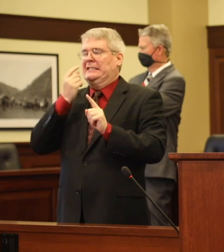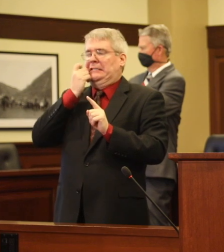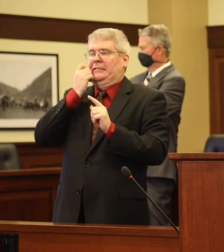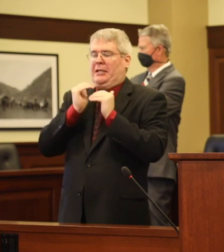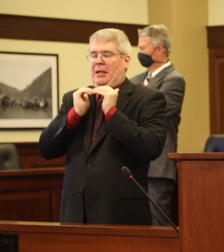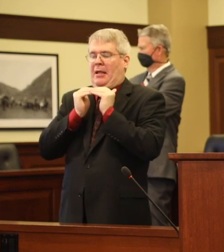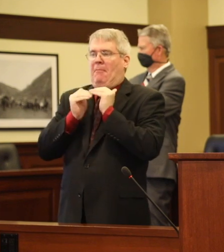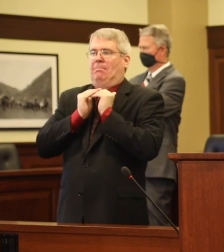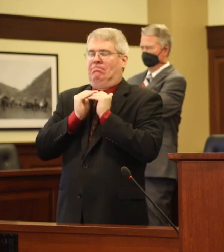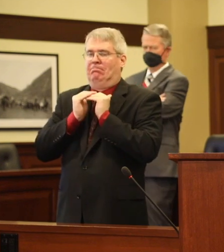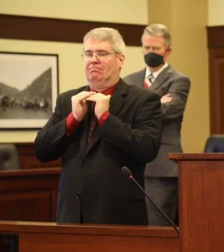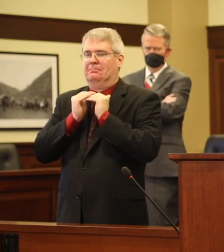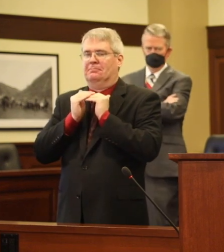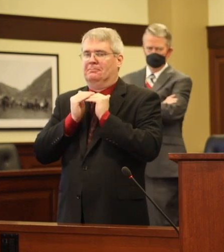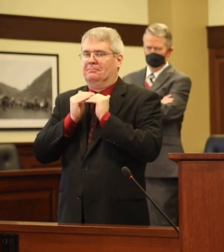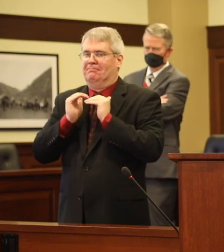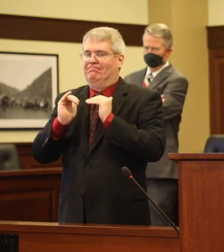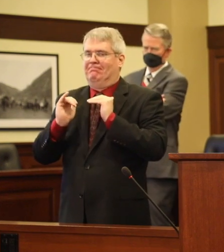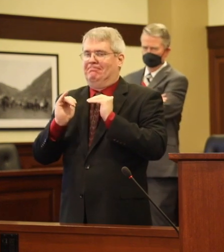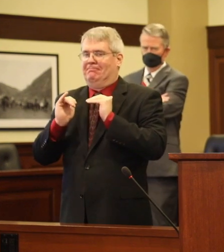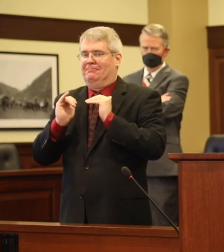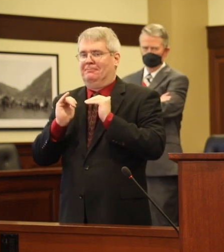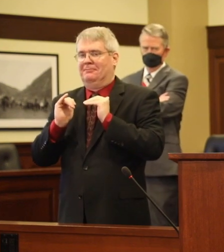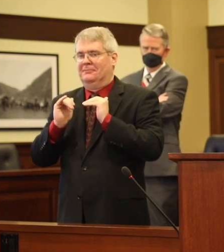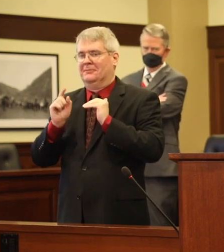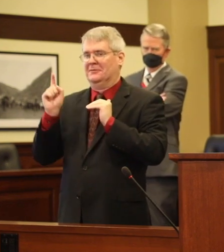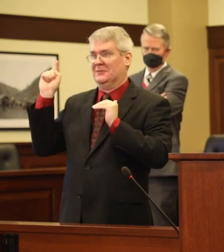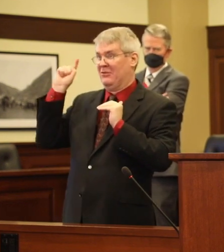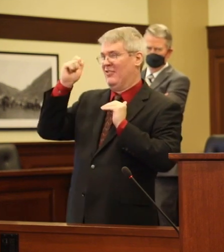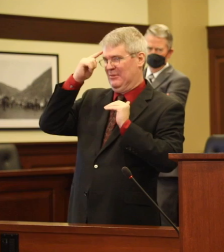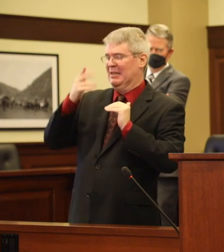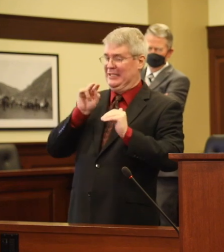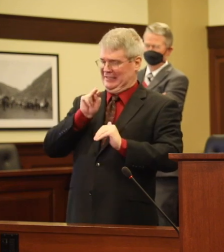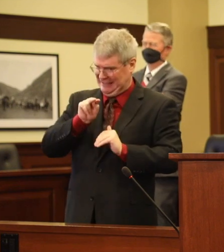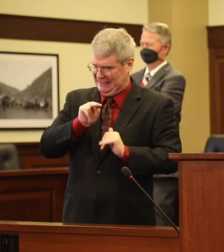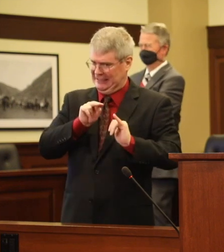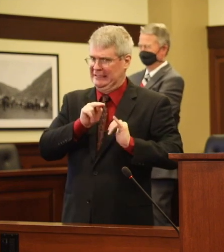As the governor mentioned, we feel like we kinda squeaked under on this one.